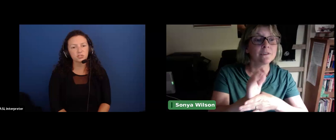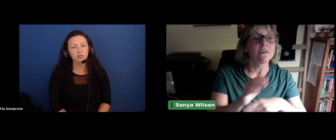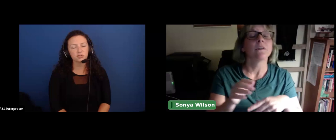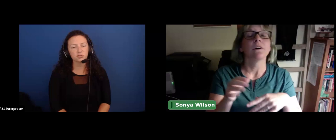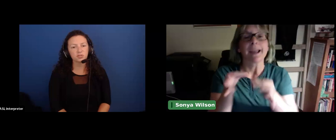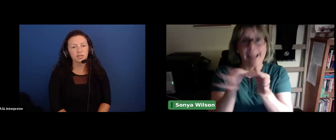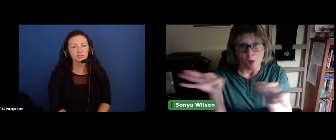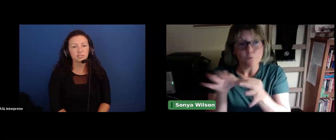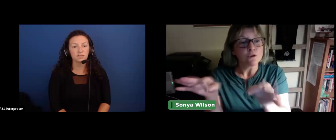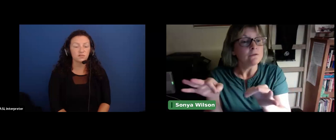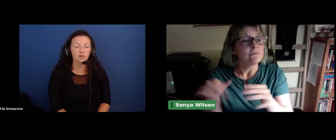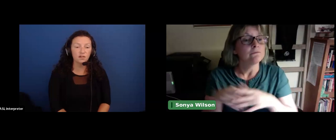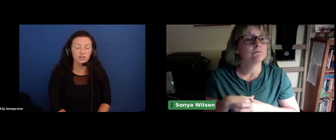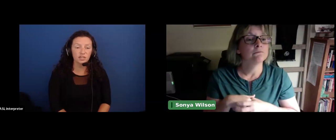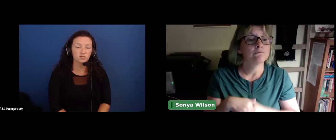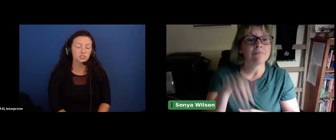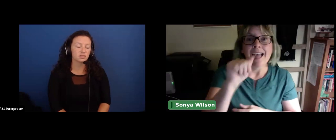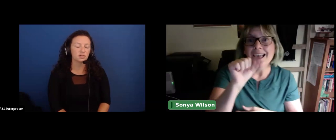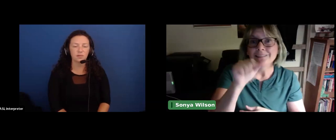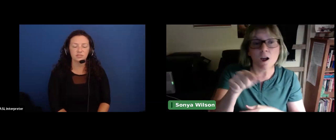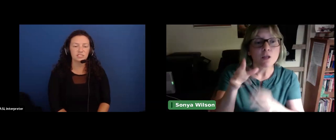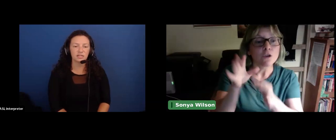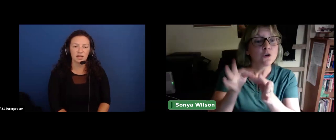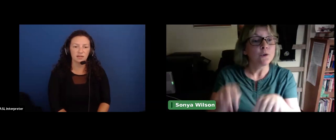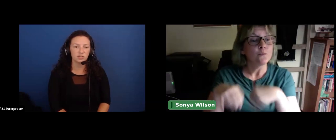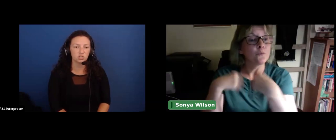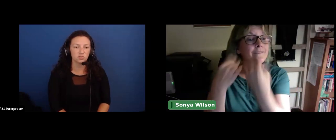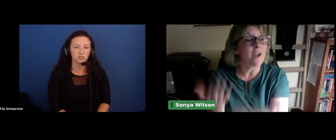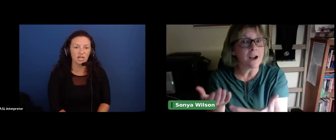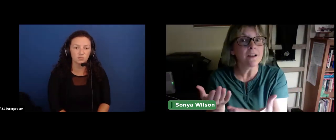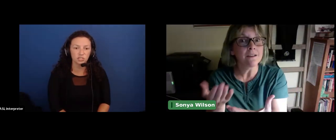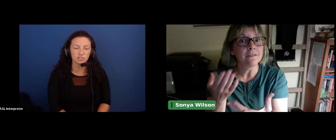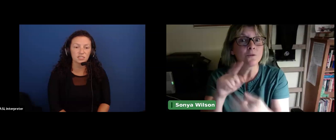to include things if you've got videos and I would say it again make sure there's captions